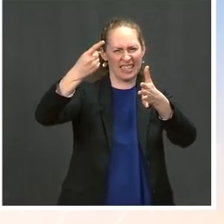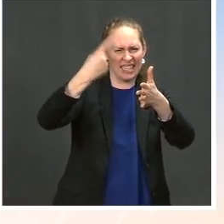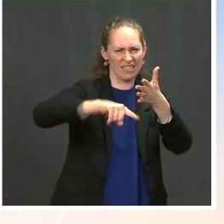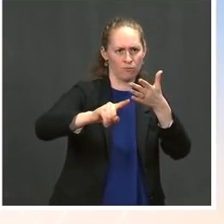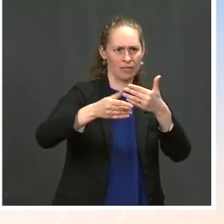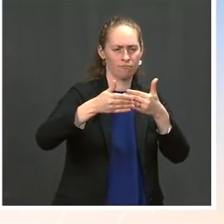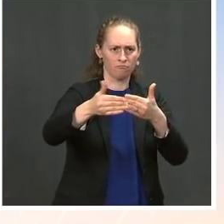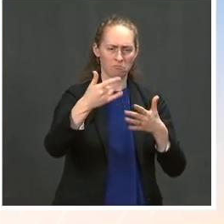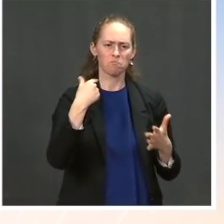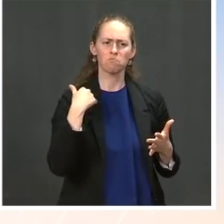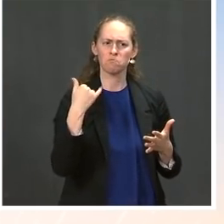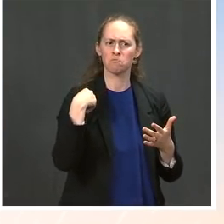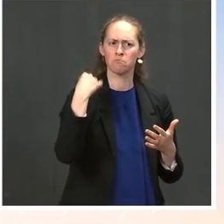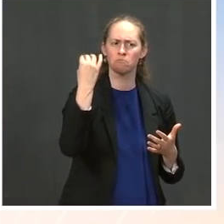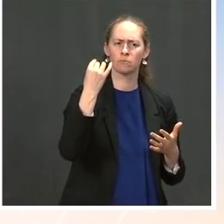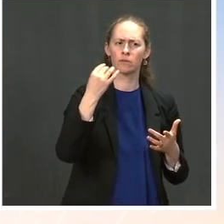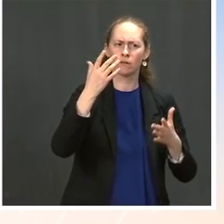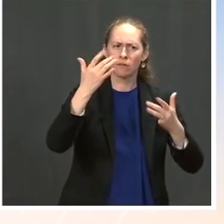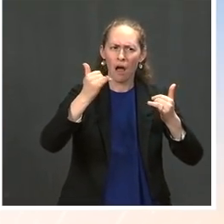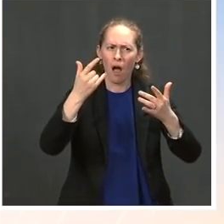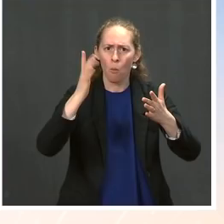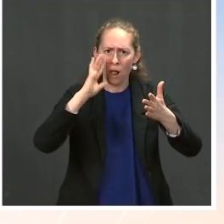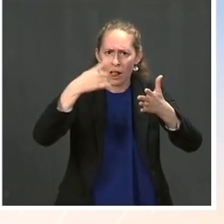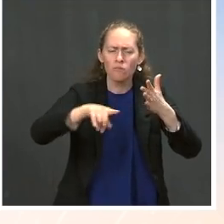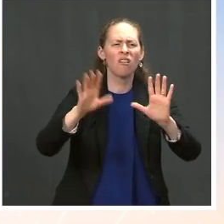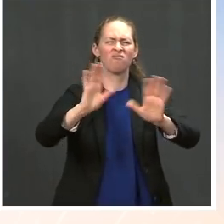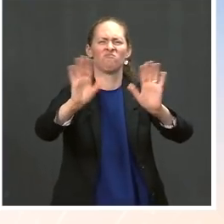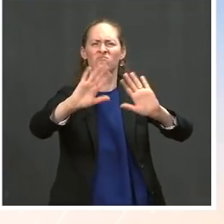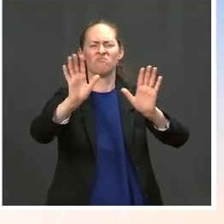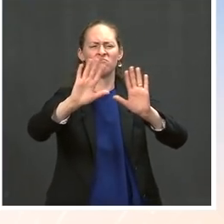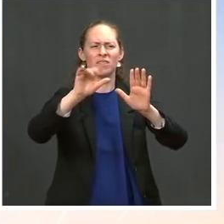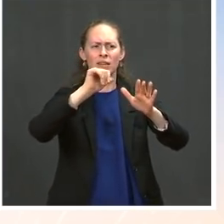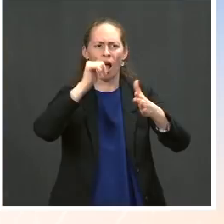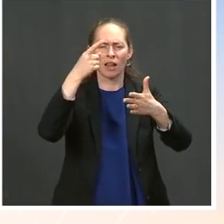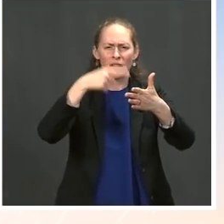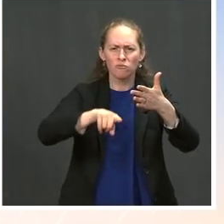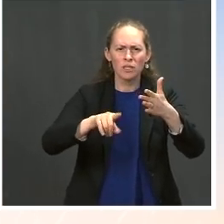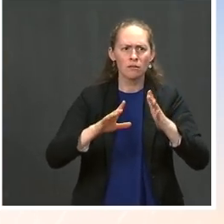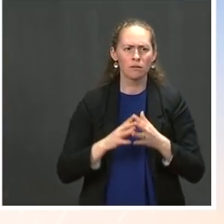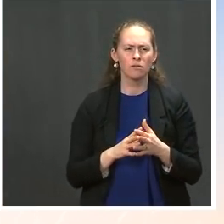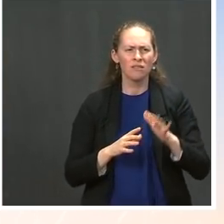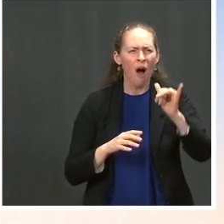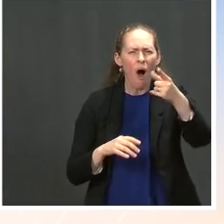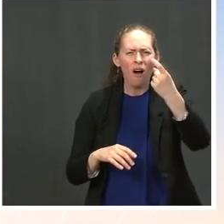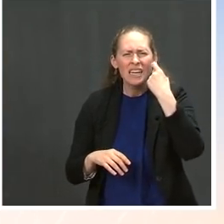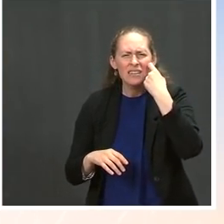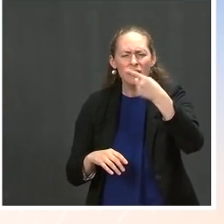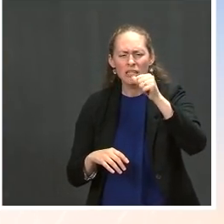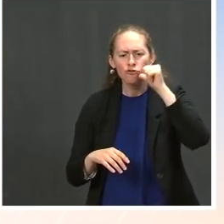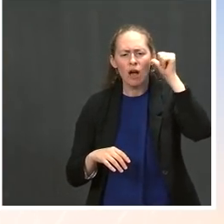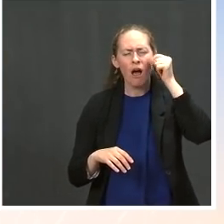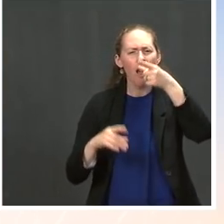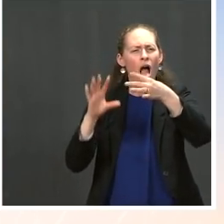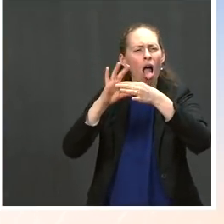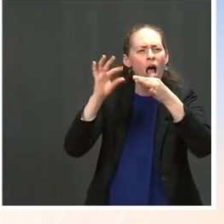Ms. Psaki: It will not be next week. The Press: It will not be next week. So do you have any better -- I think you said, yesterday or the day before, you're still working with the Speaker's office,